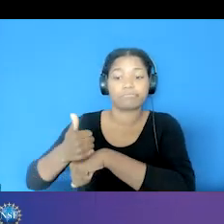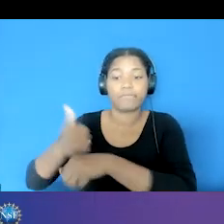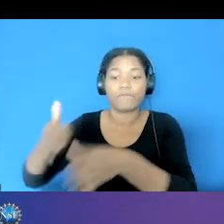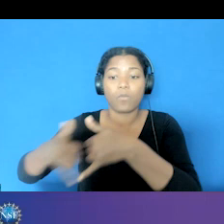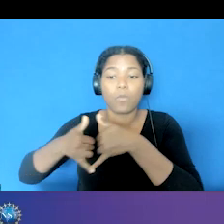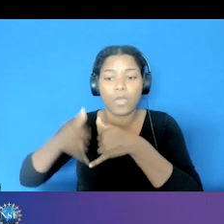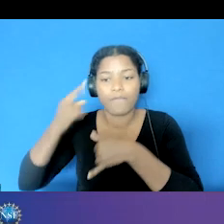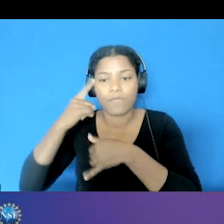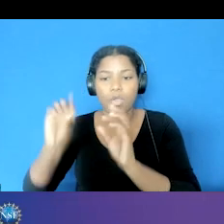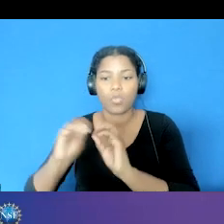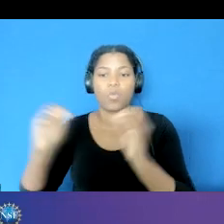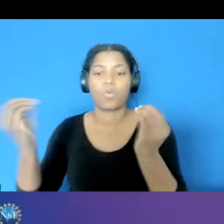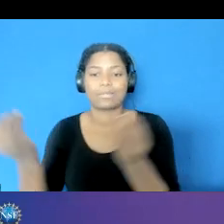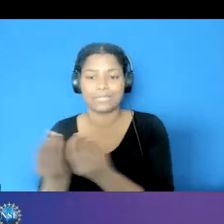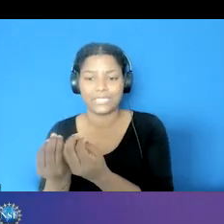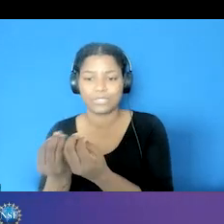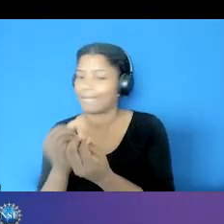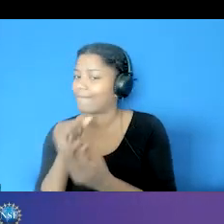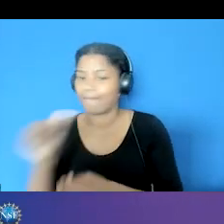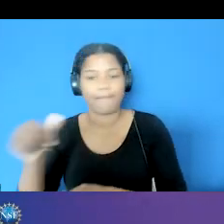to the organizations and not to the PI.